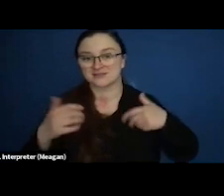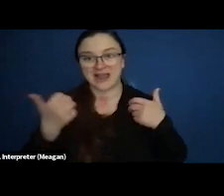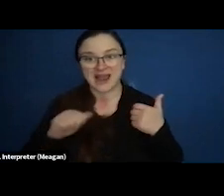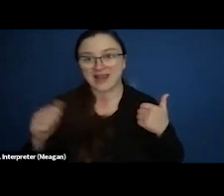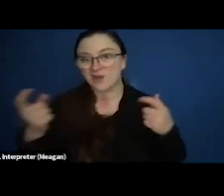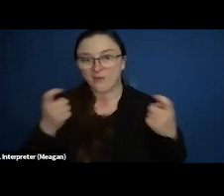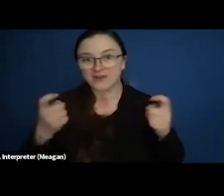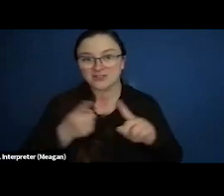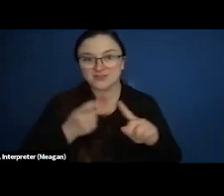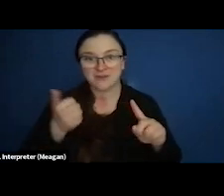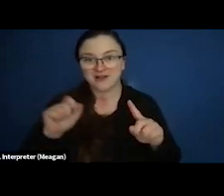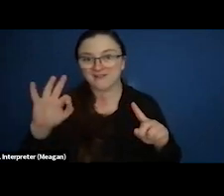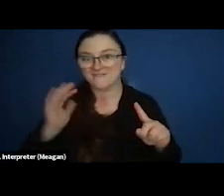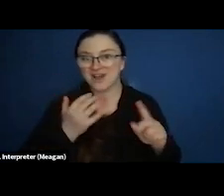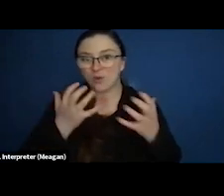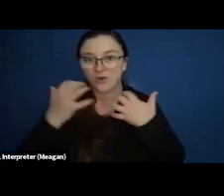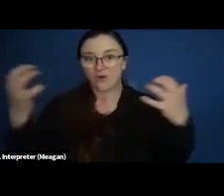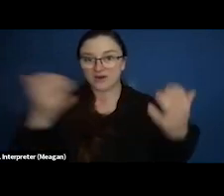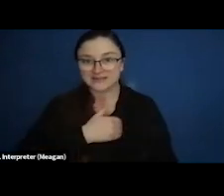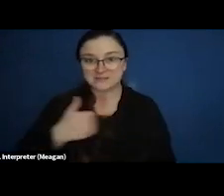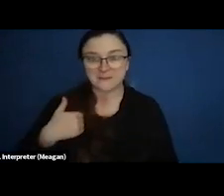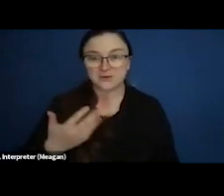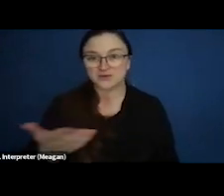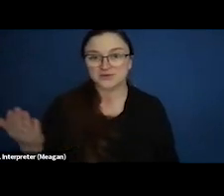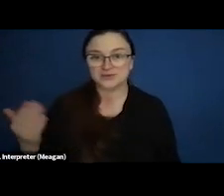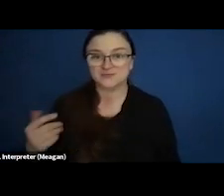from any of our audience members for Ty?